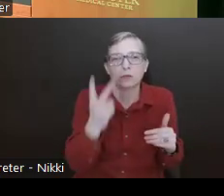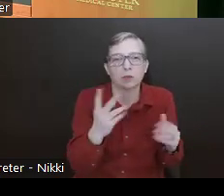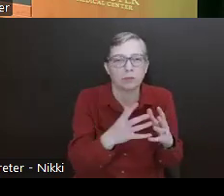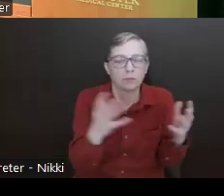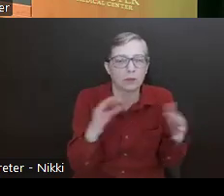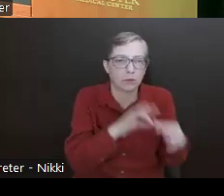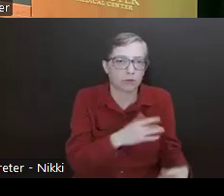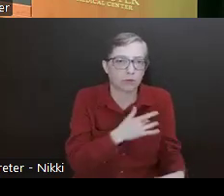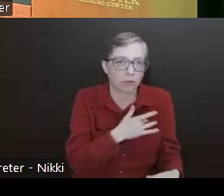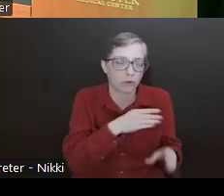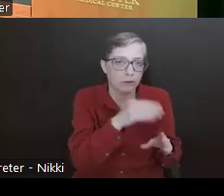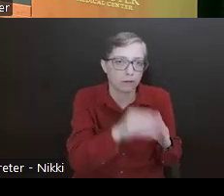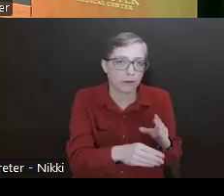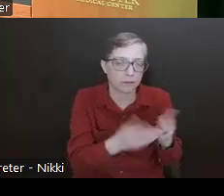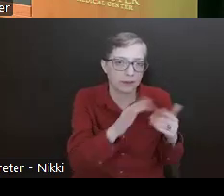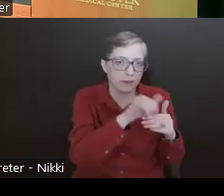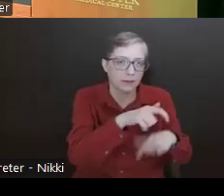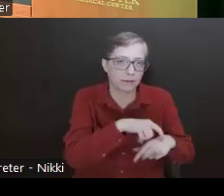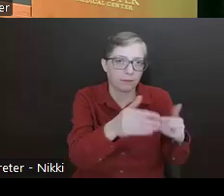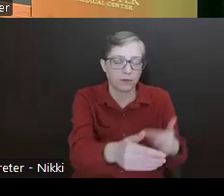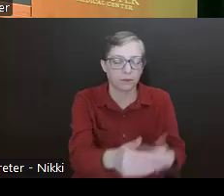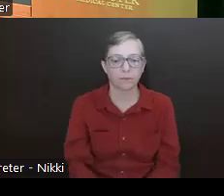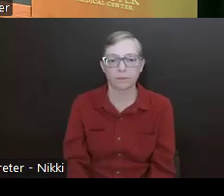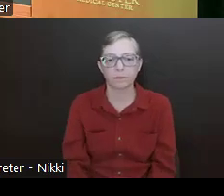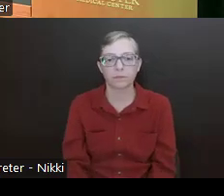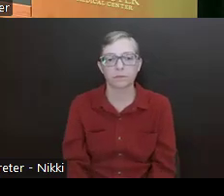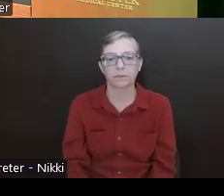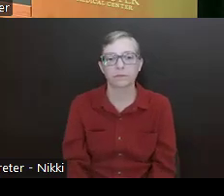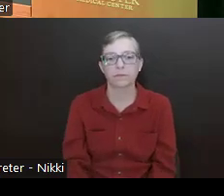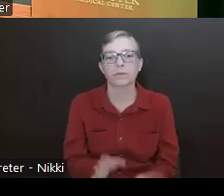now when we think about pharmicotherapy for depression in the setting of heart failure